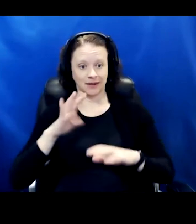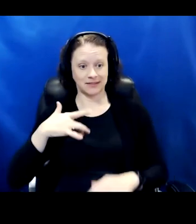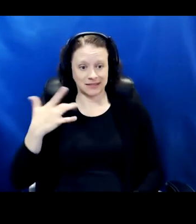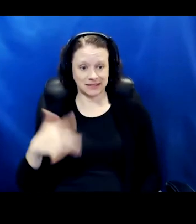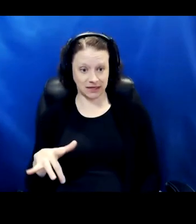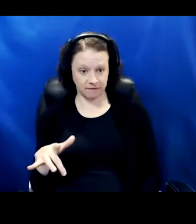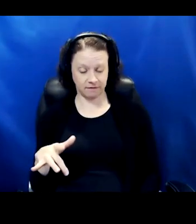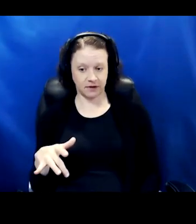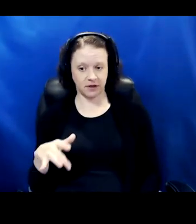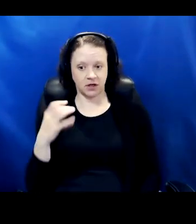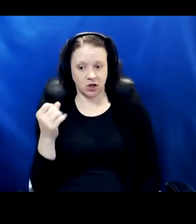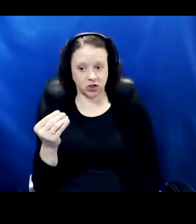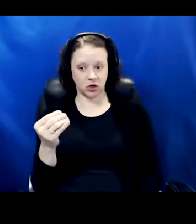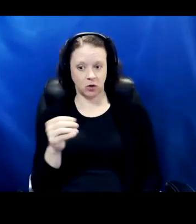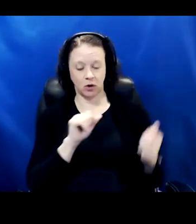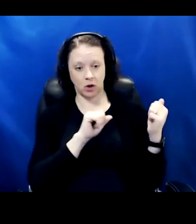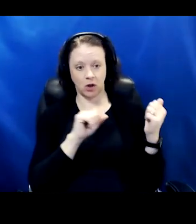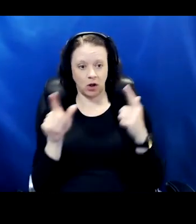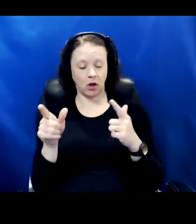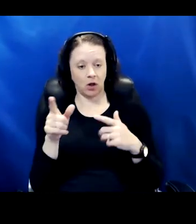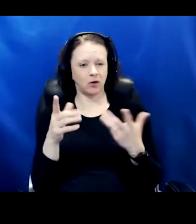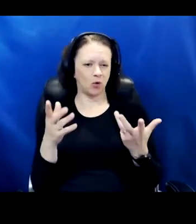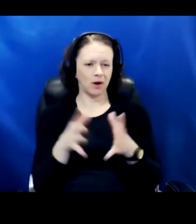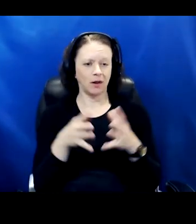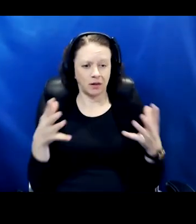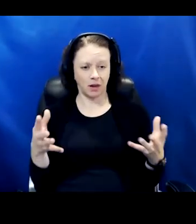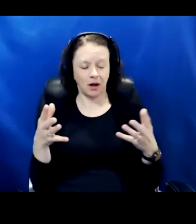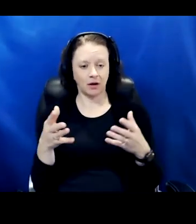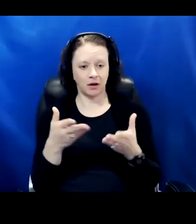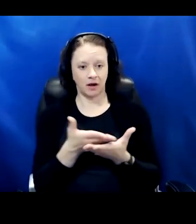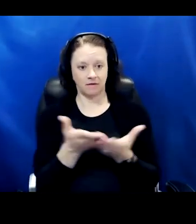So all the, a lot of the pharmacies in San Francisco,